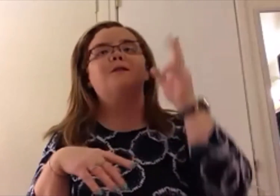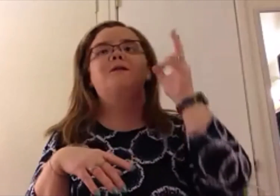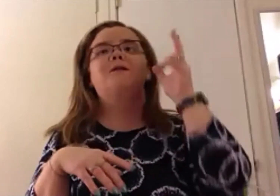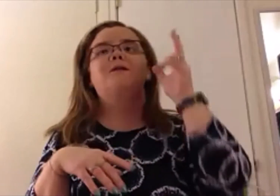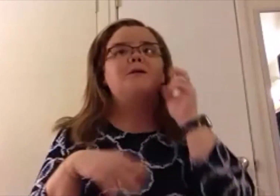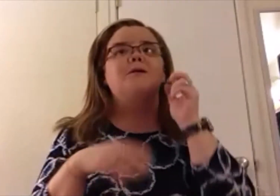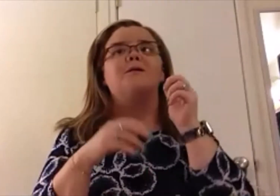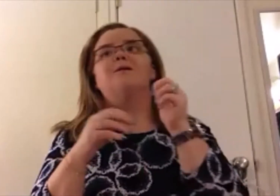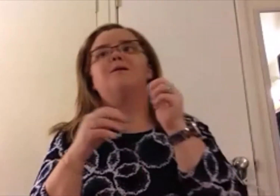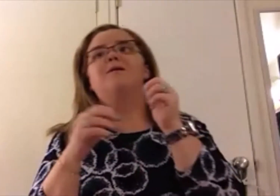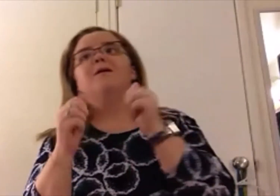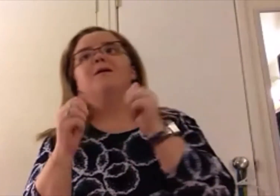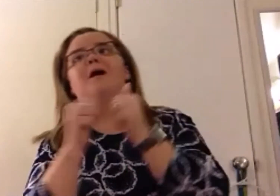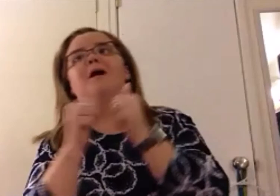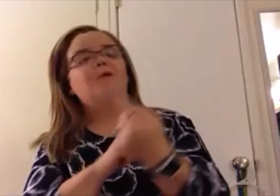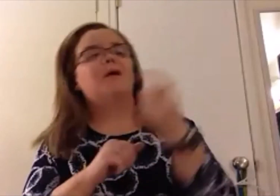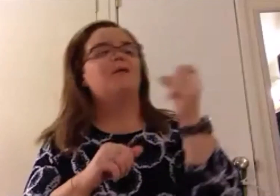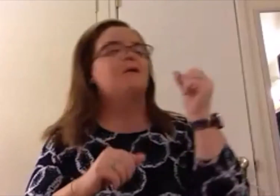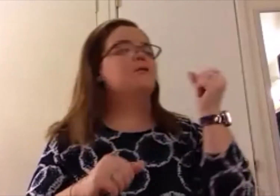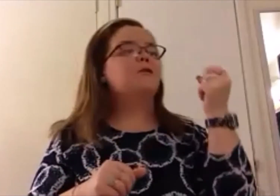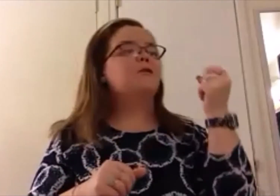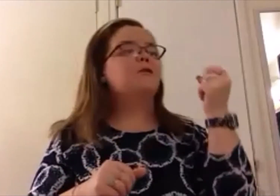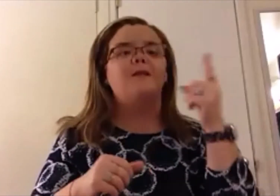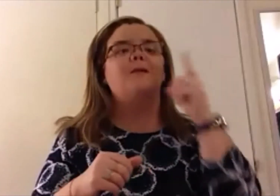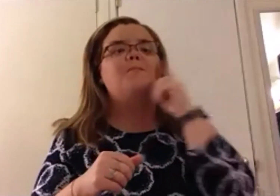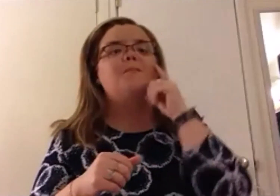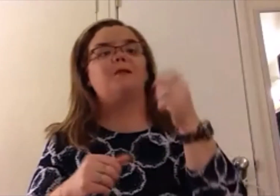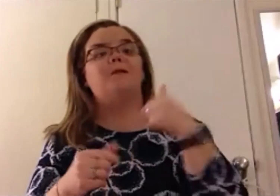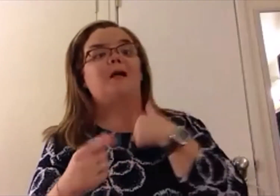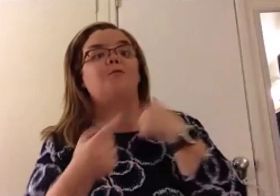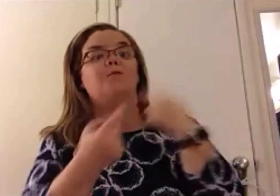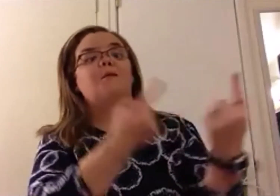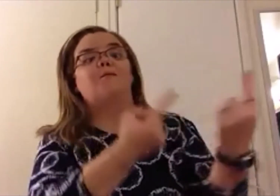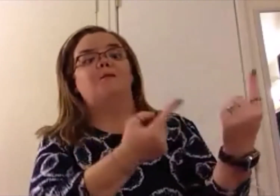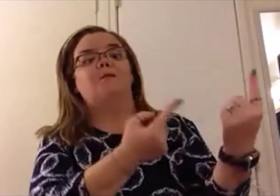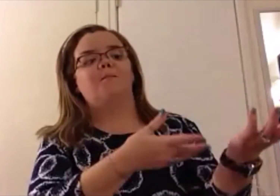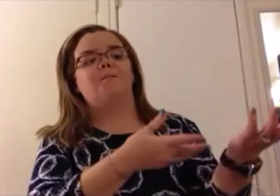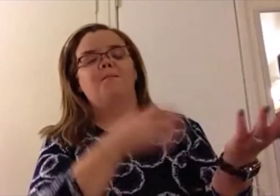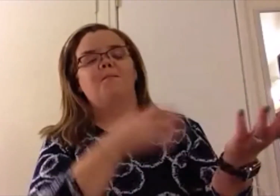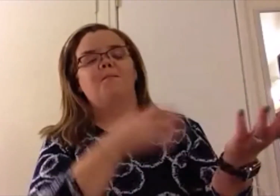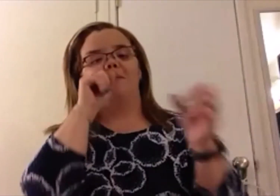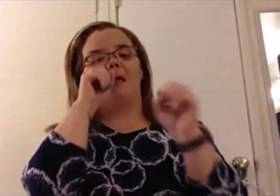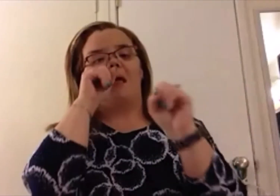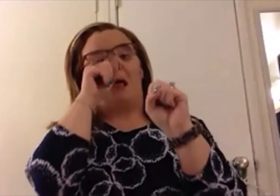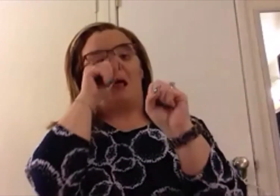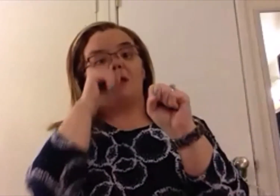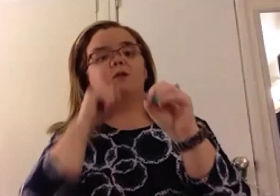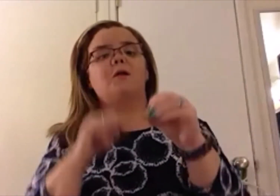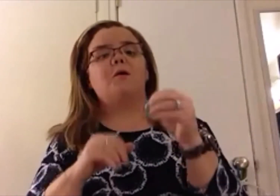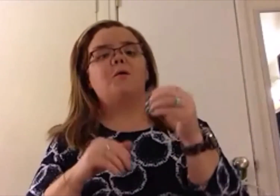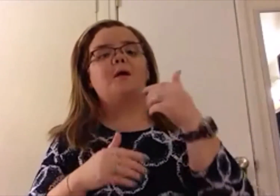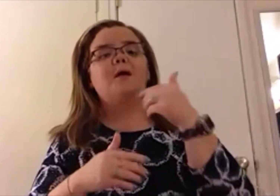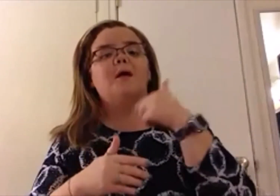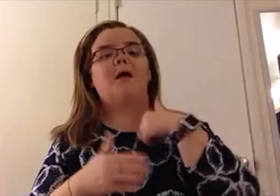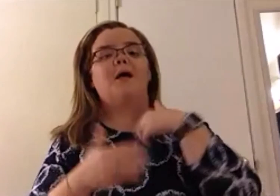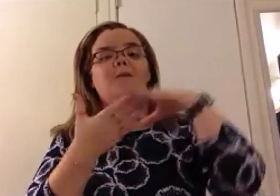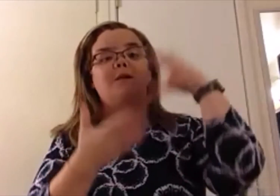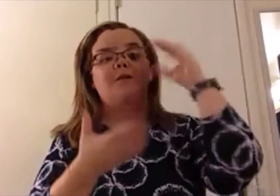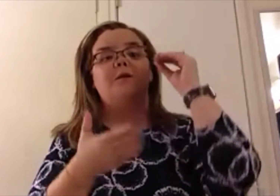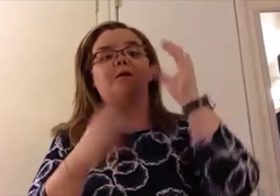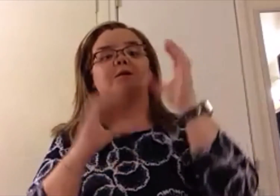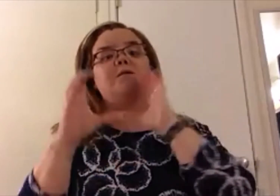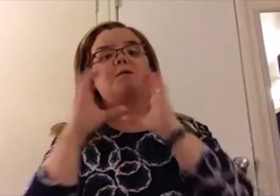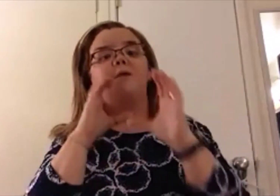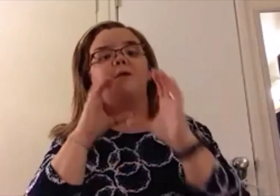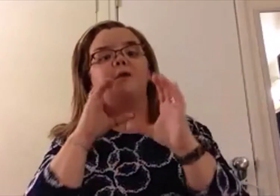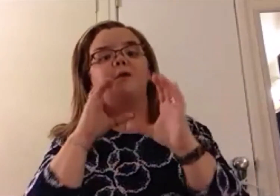hear everyone or understand them because i was one of them so i've had to learn to communicate